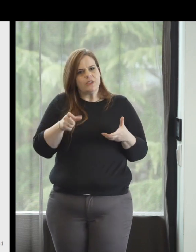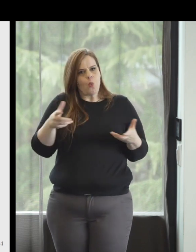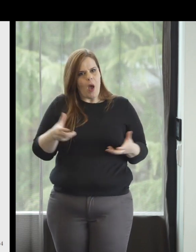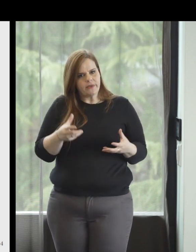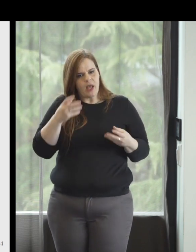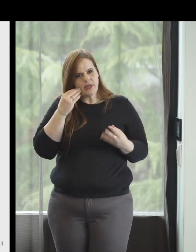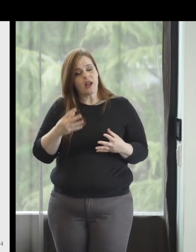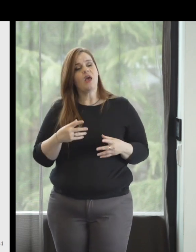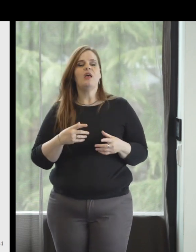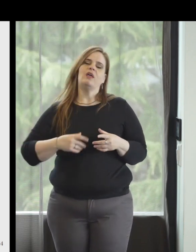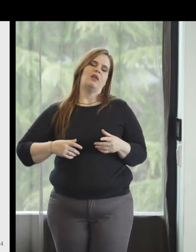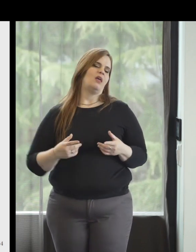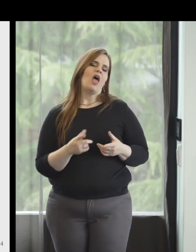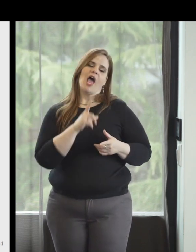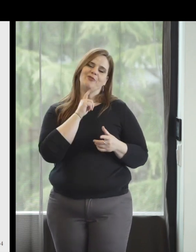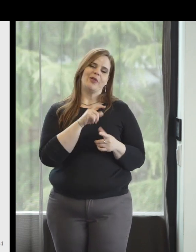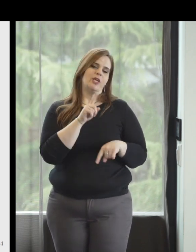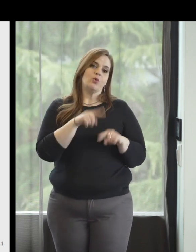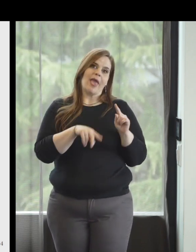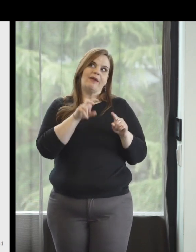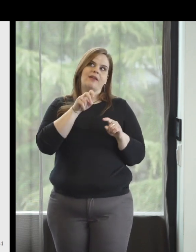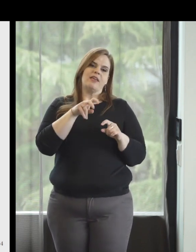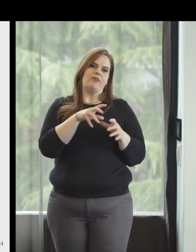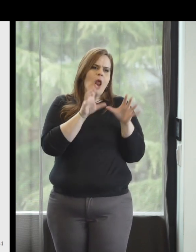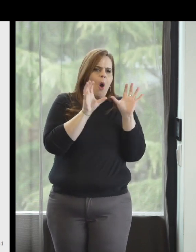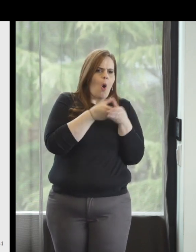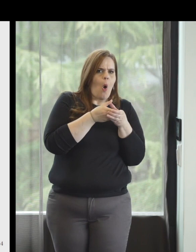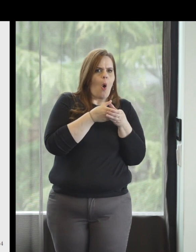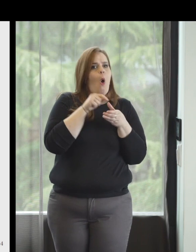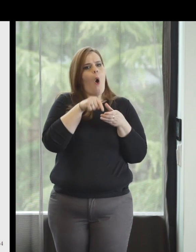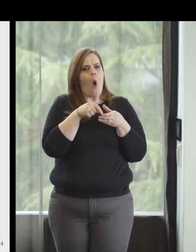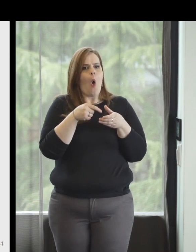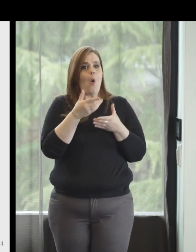sub segment the population to say manual wheelchair users